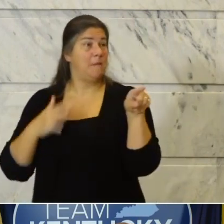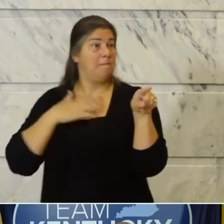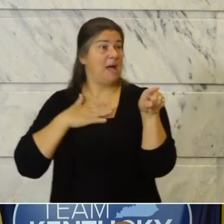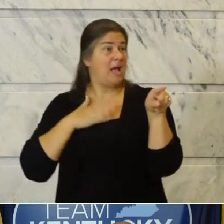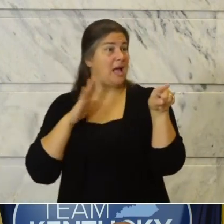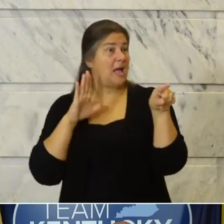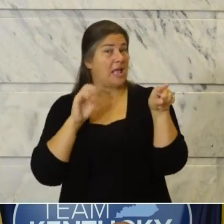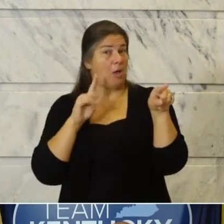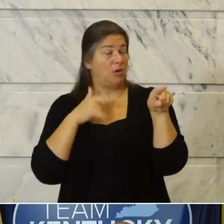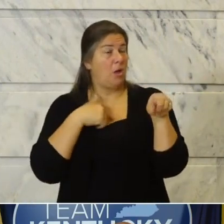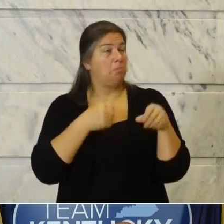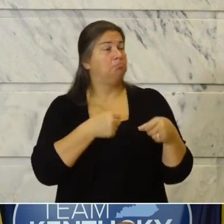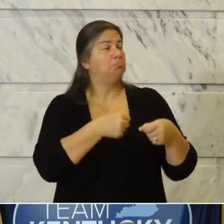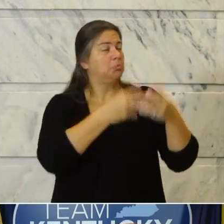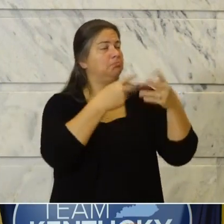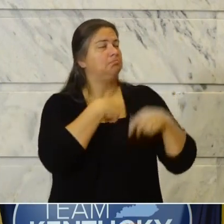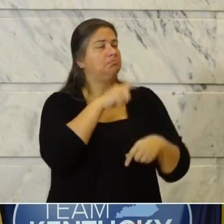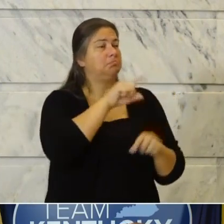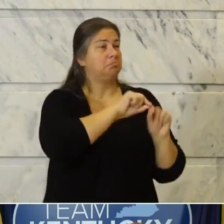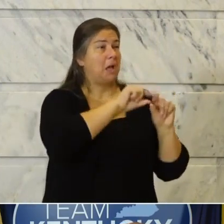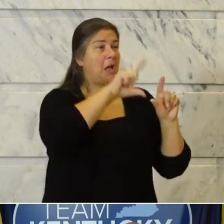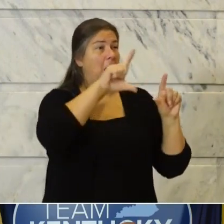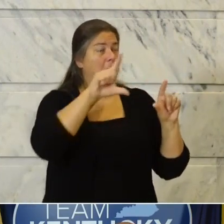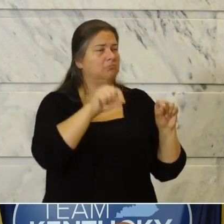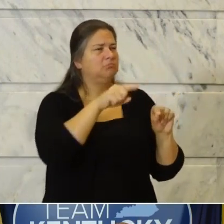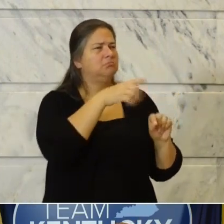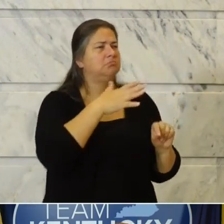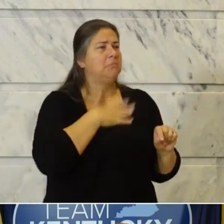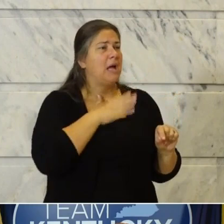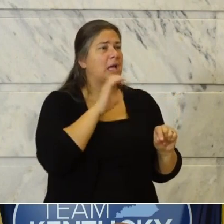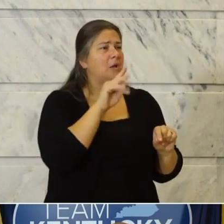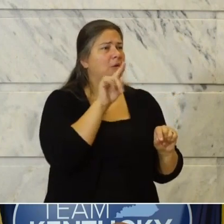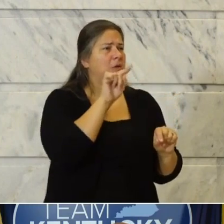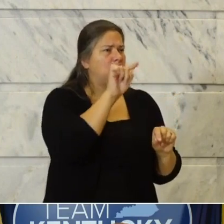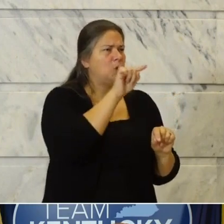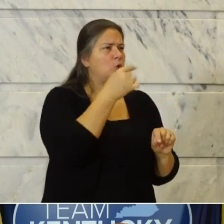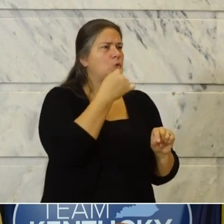to virtual only. And so that's our recommendation. That's what's done in